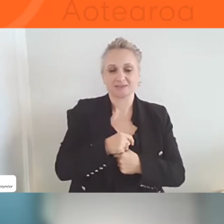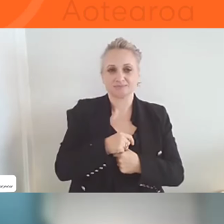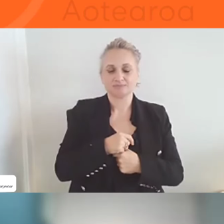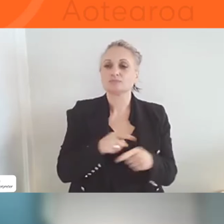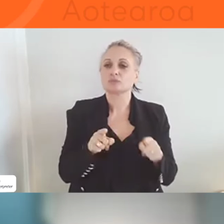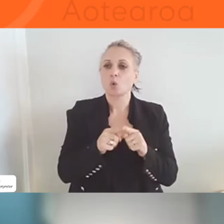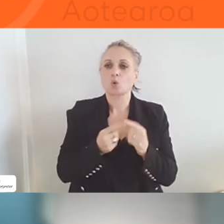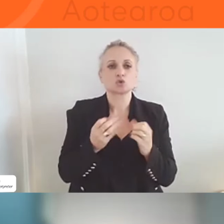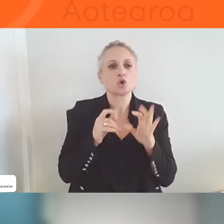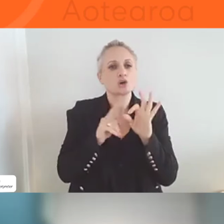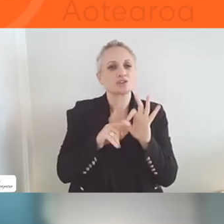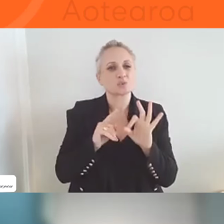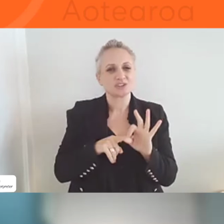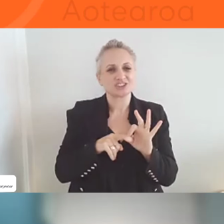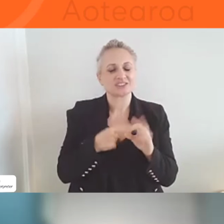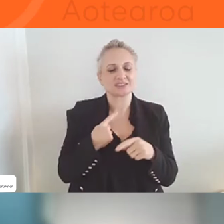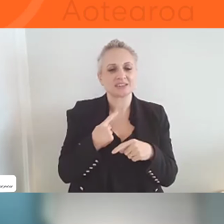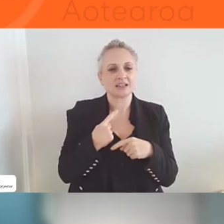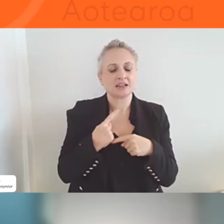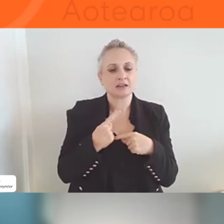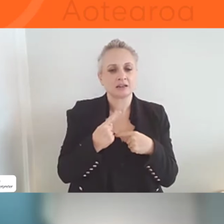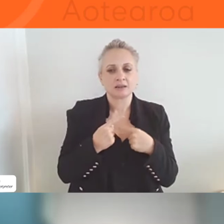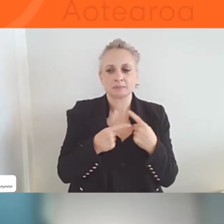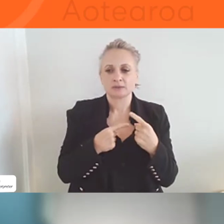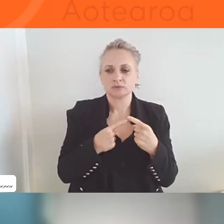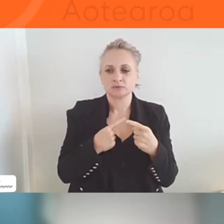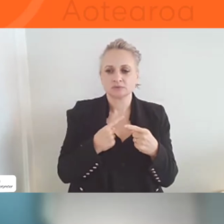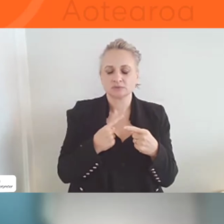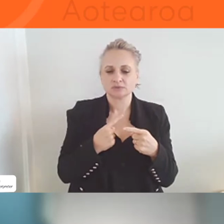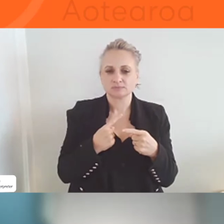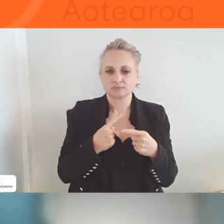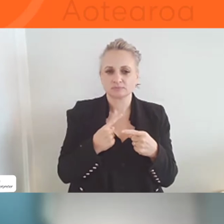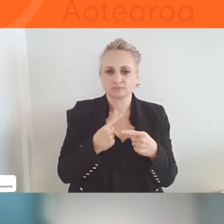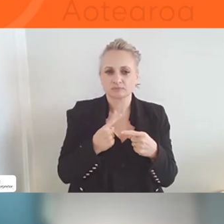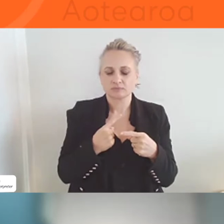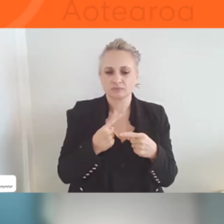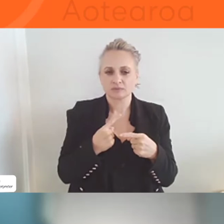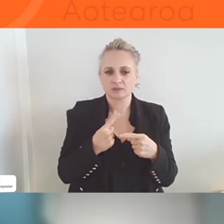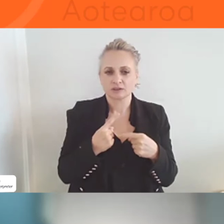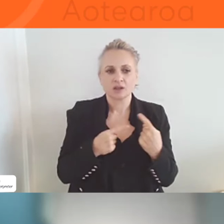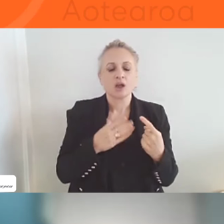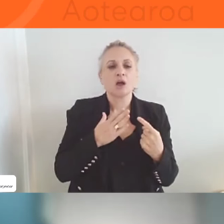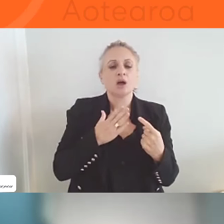questions coming through about wanting to know how they can give